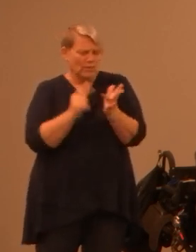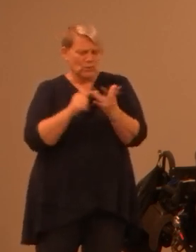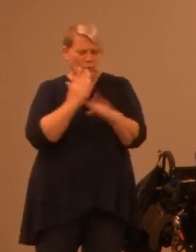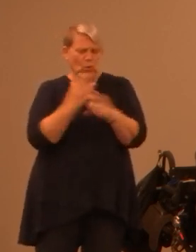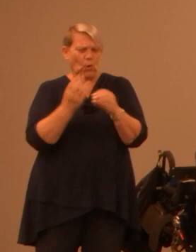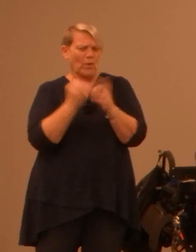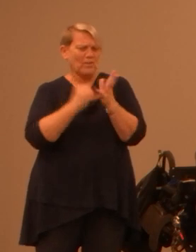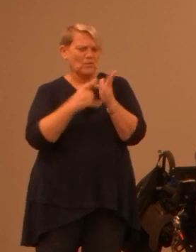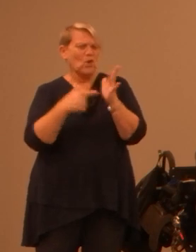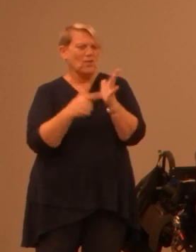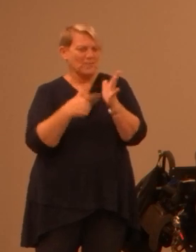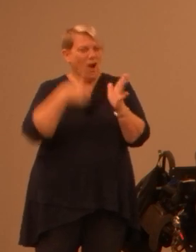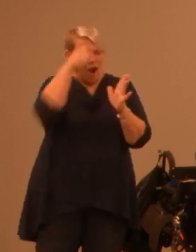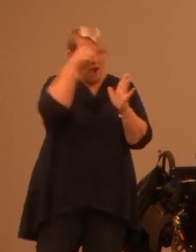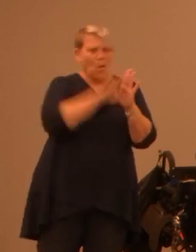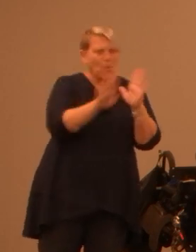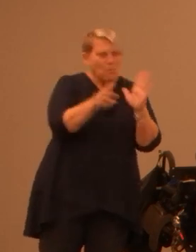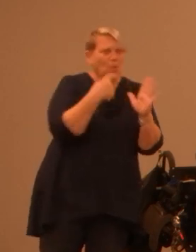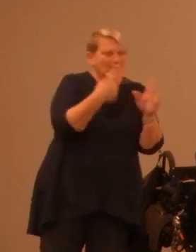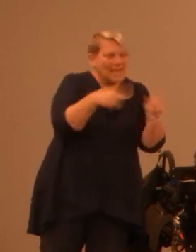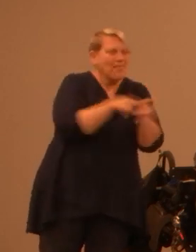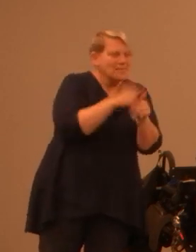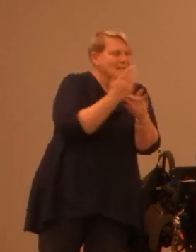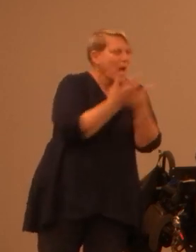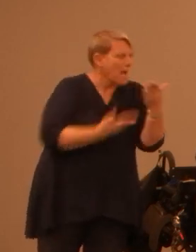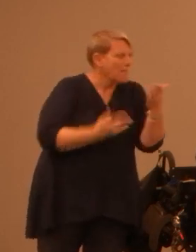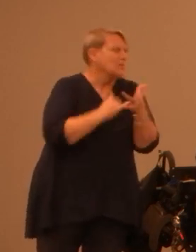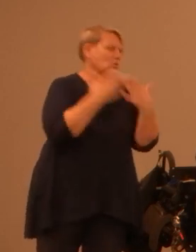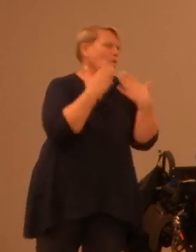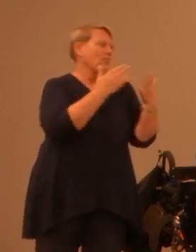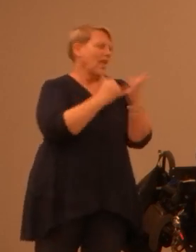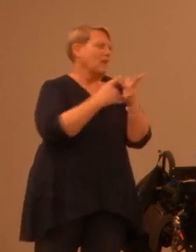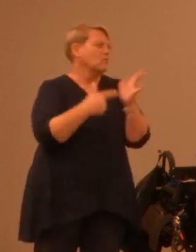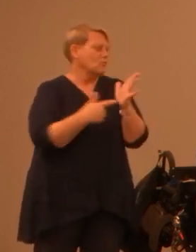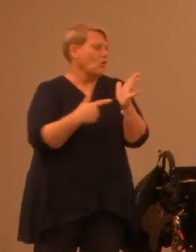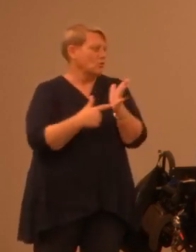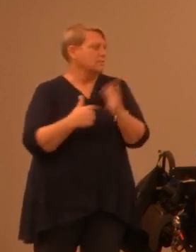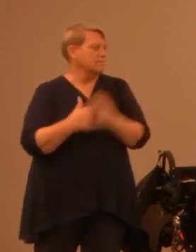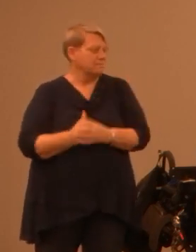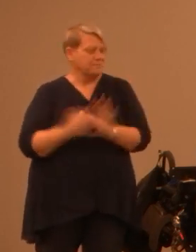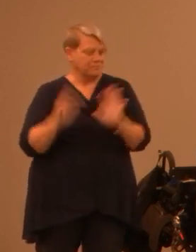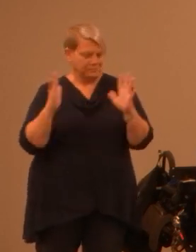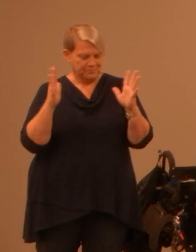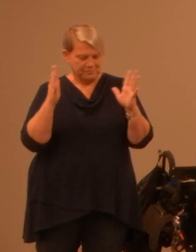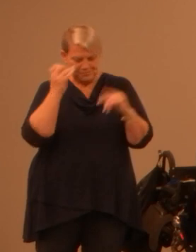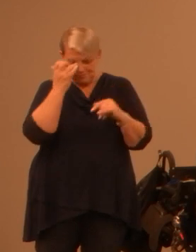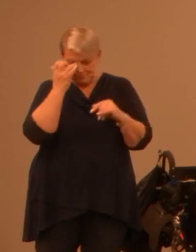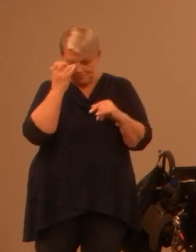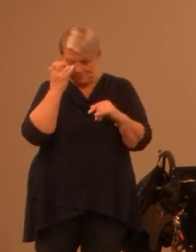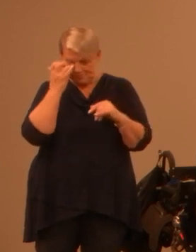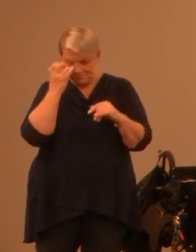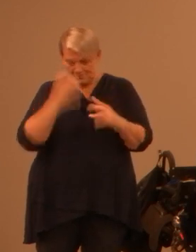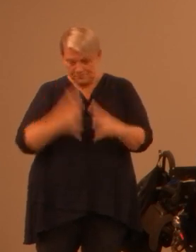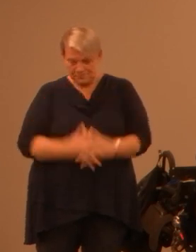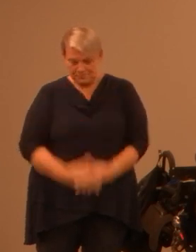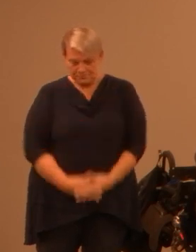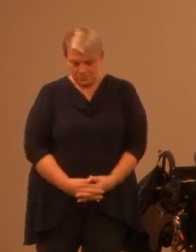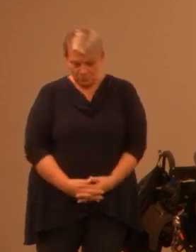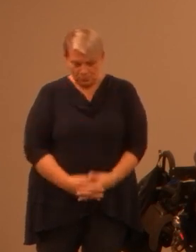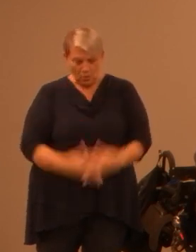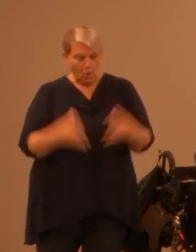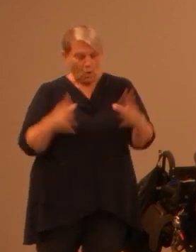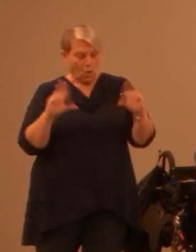and I know the board think the same. So thank you, Scott. So we're looking at